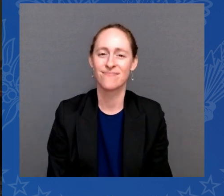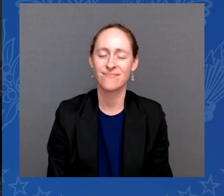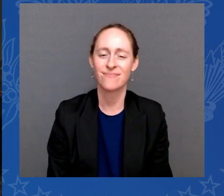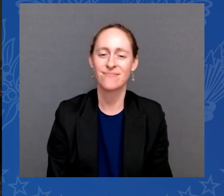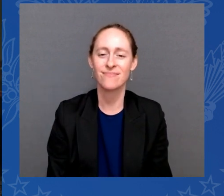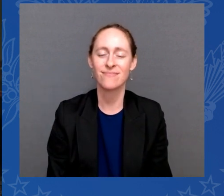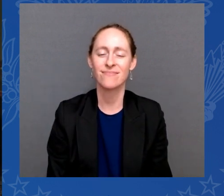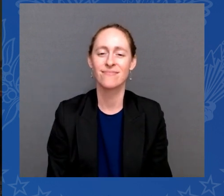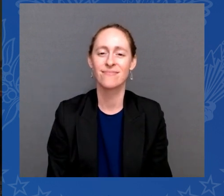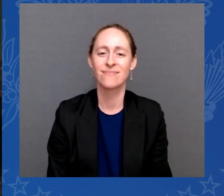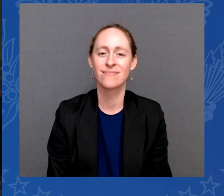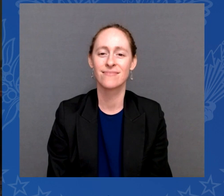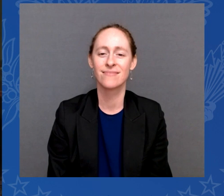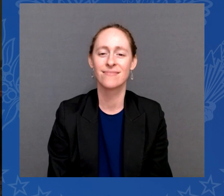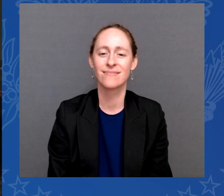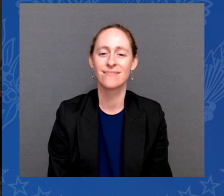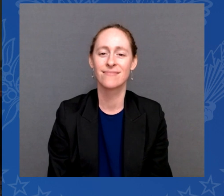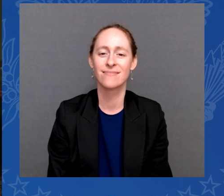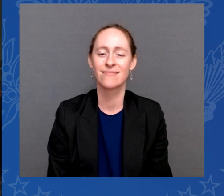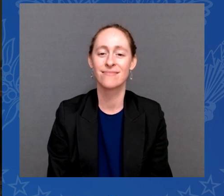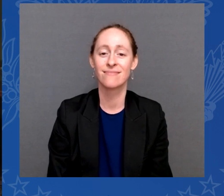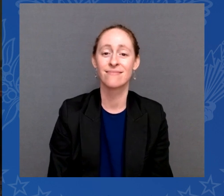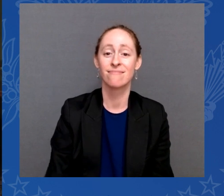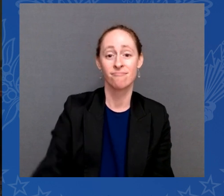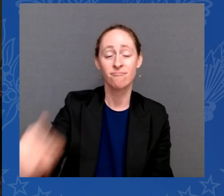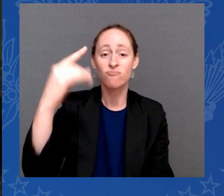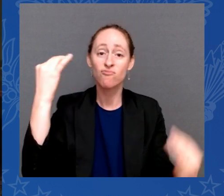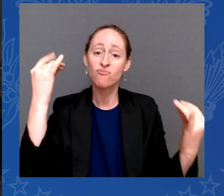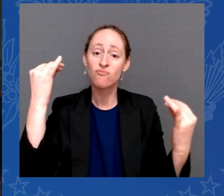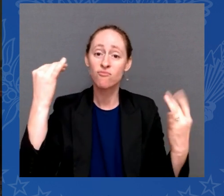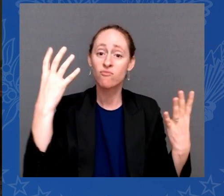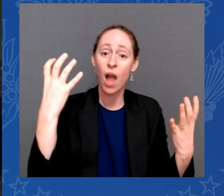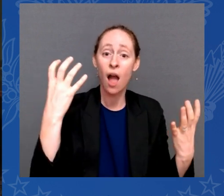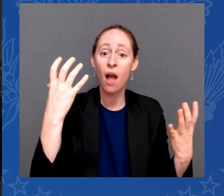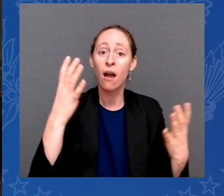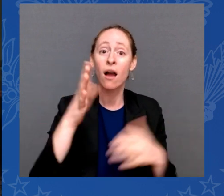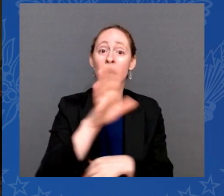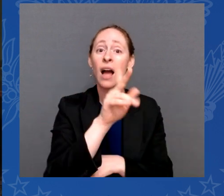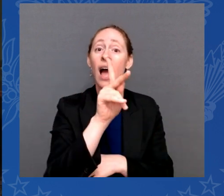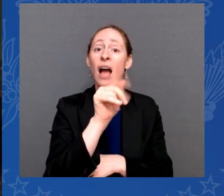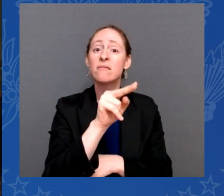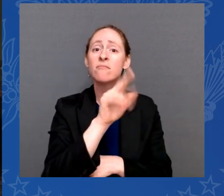It was in the Kansas constitution. They're trying to strike it and eliminate it from the Kansas constitution.